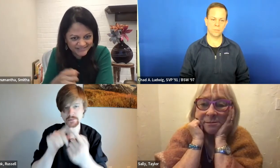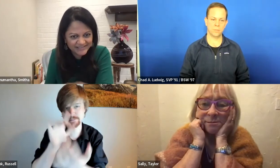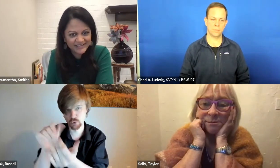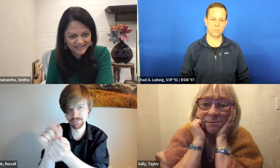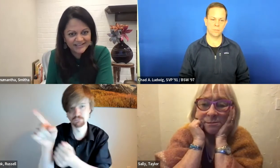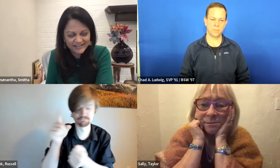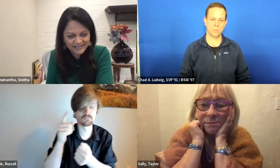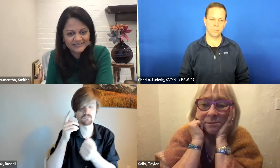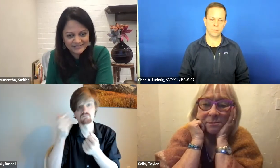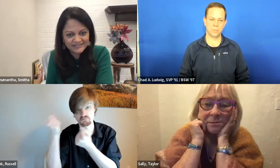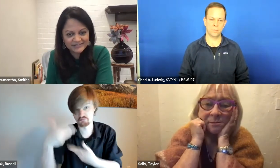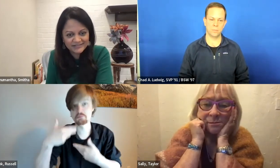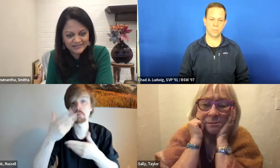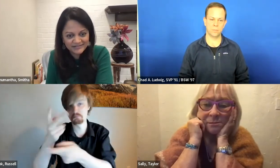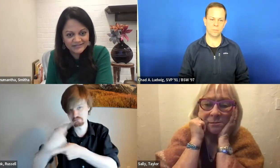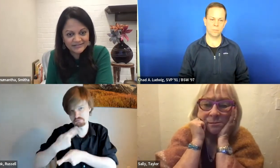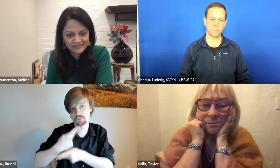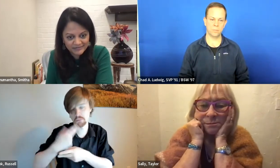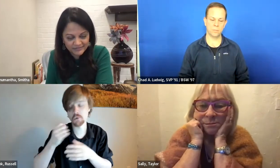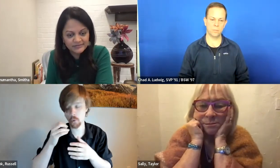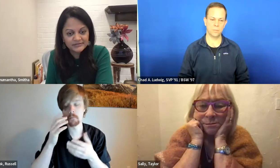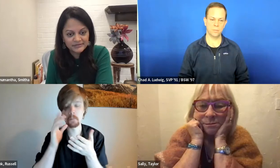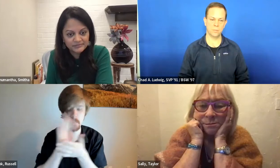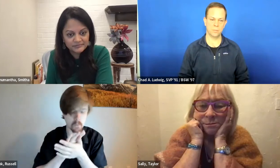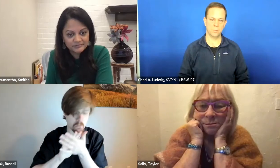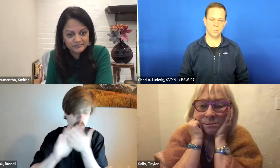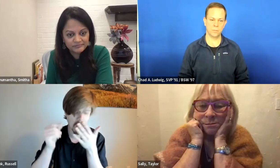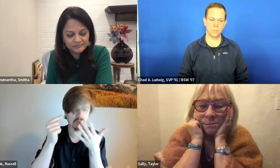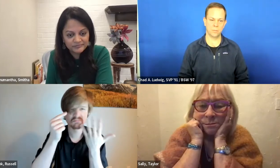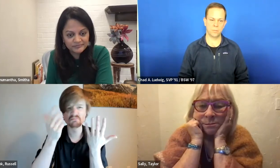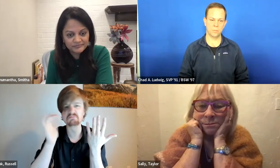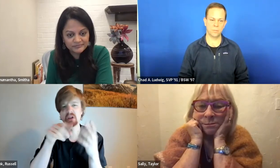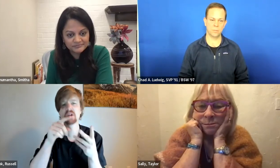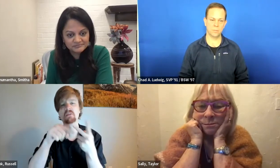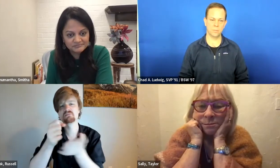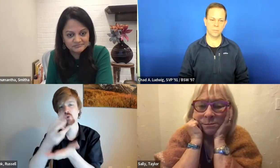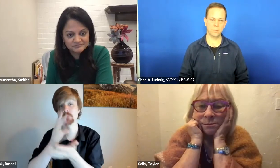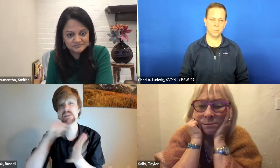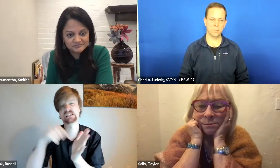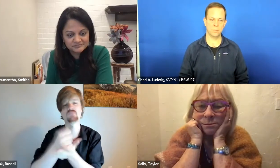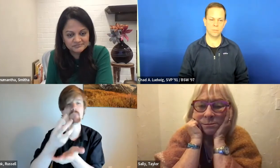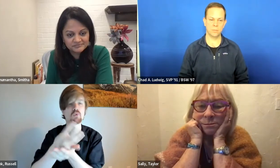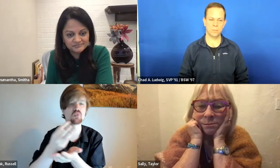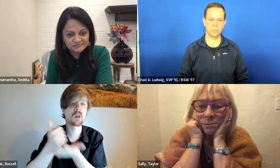we would not have had as good of a situation as we did. The Alzheimer's Association really helped us quite a bit,